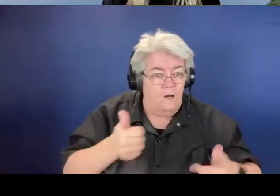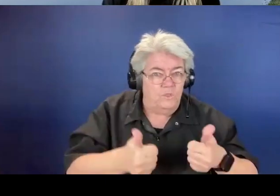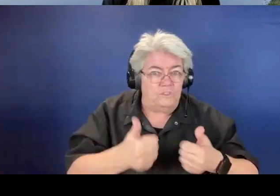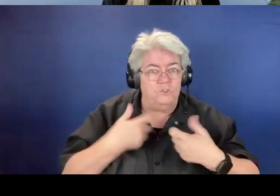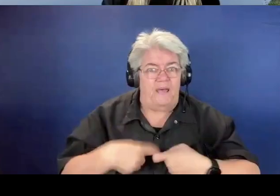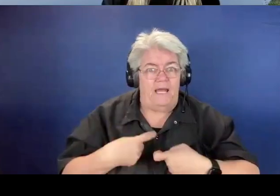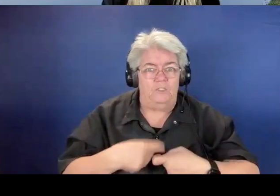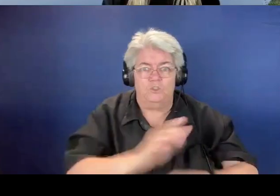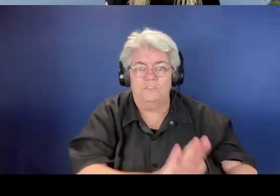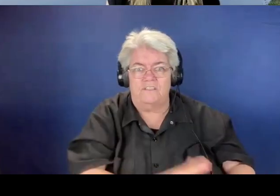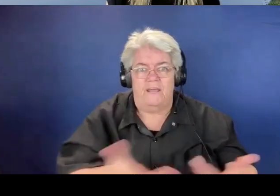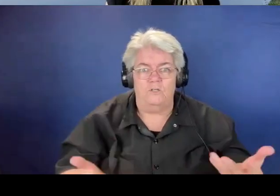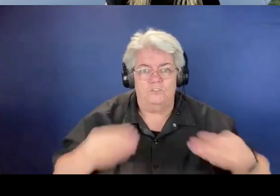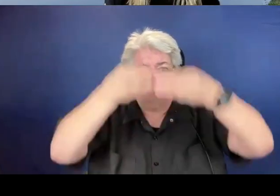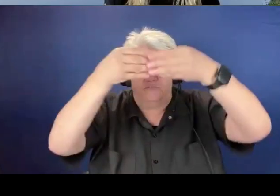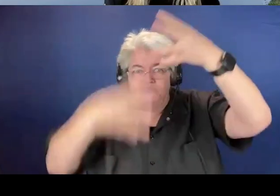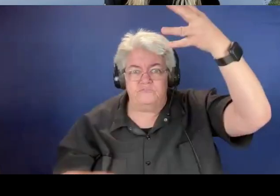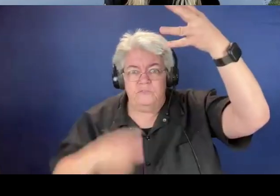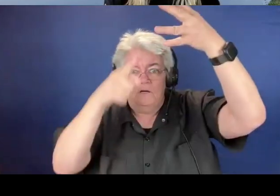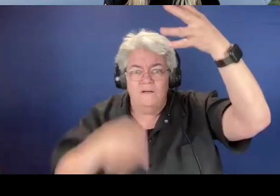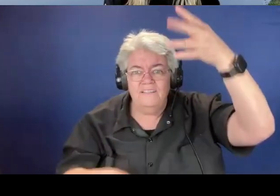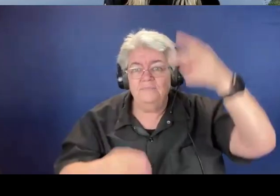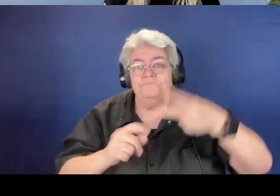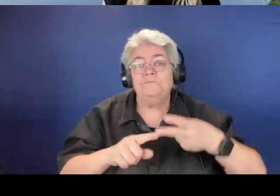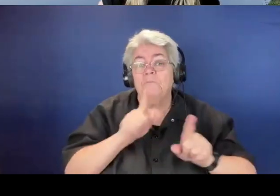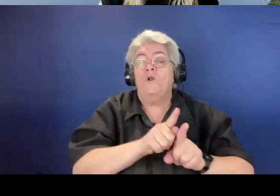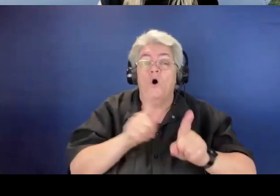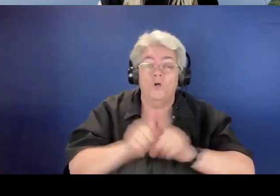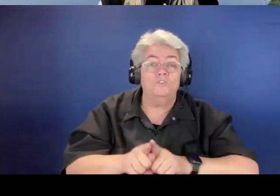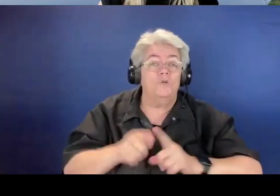It's important to understand that specific speech perception tasks are no